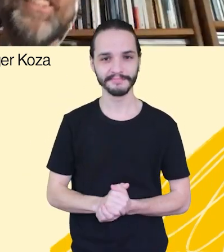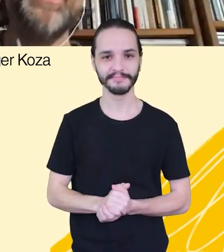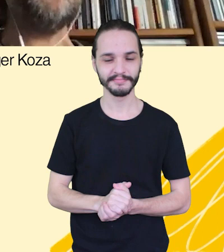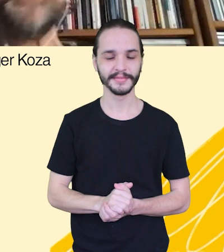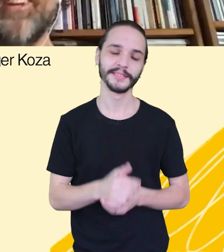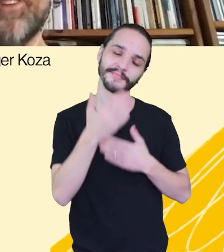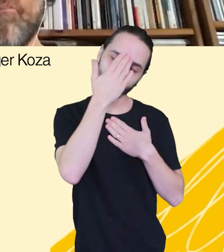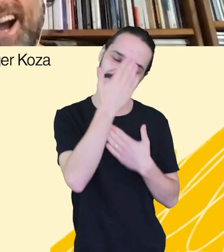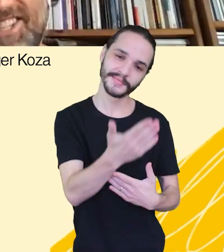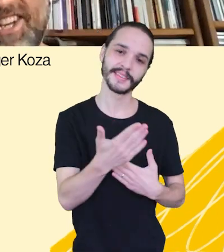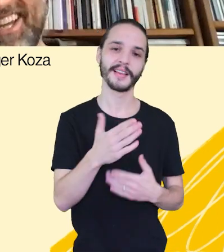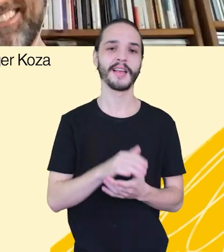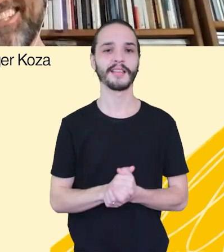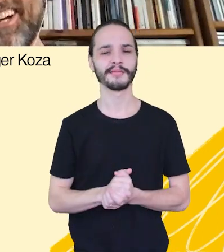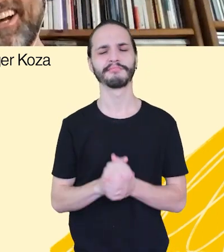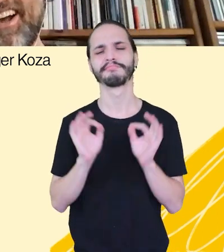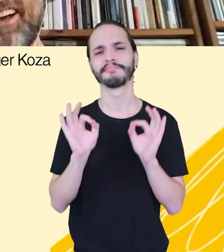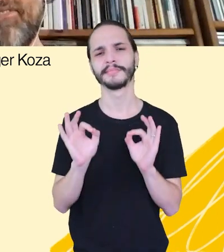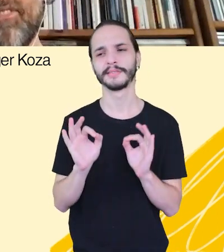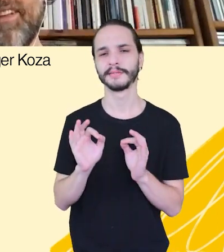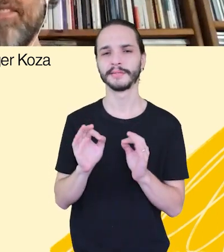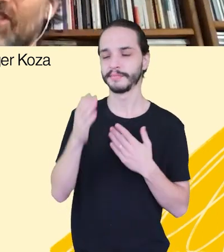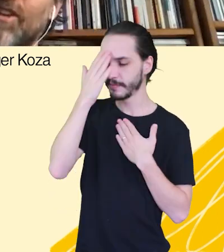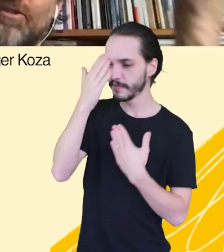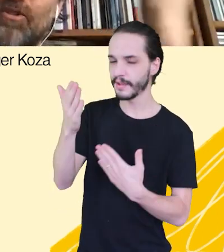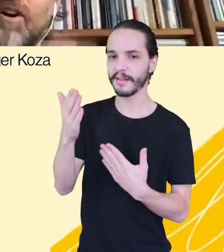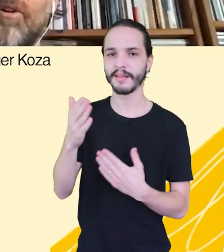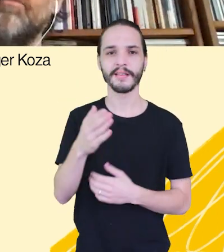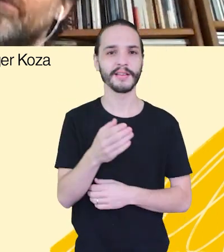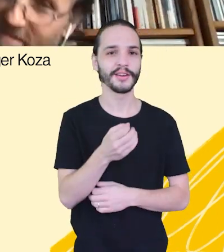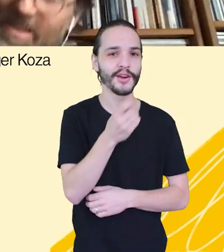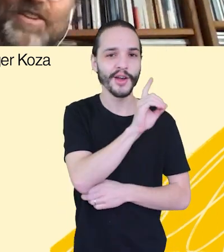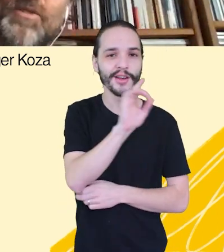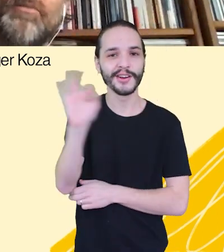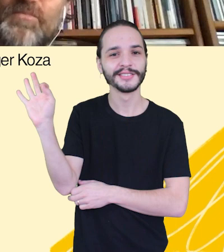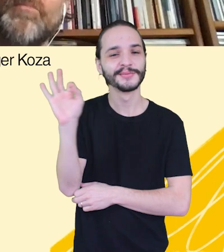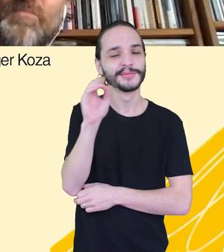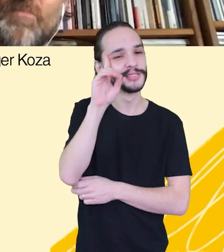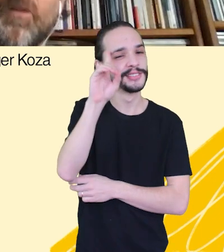Thank you so much. Have a nice rest of the day.